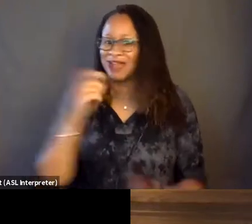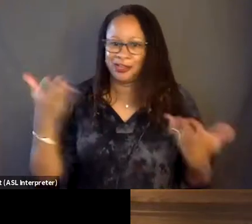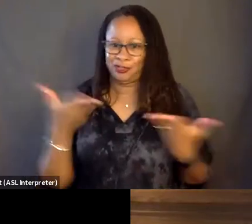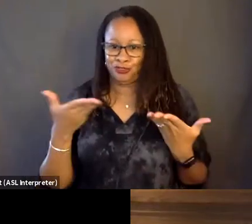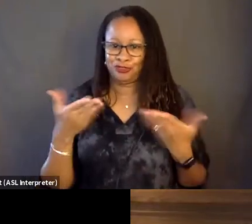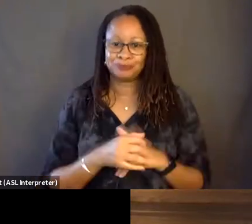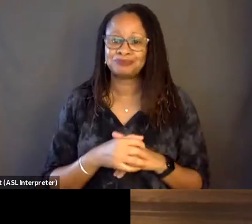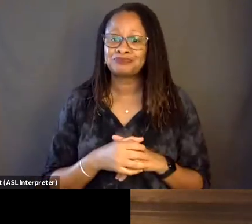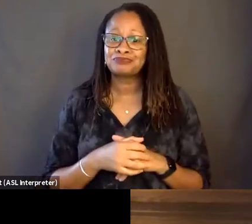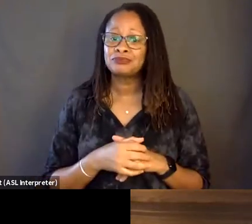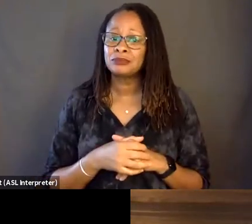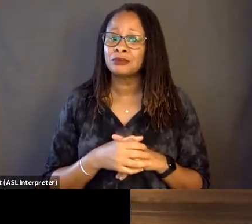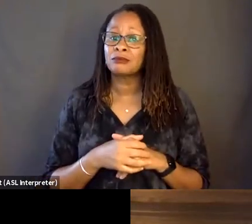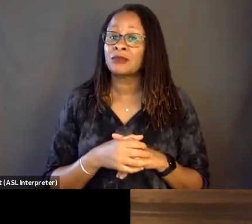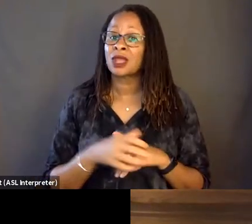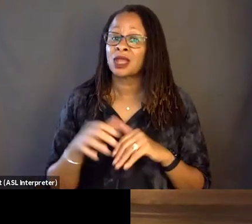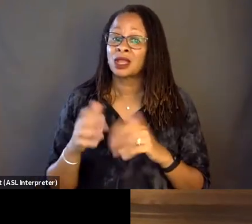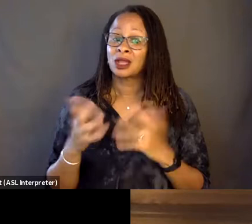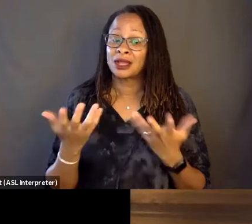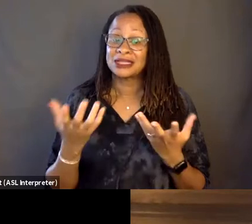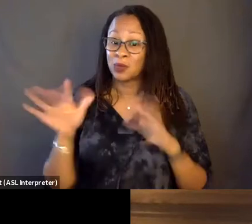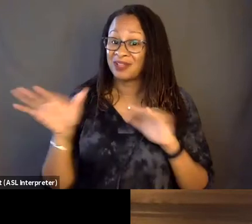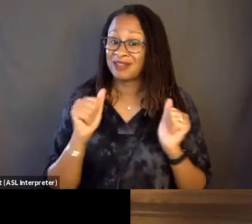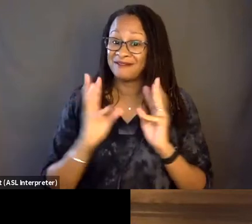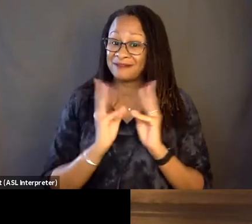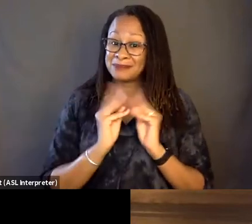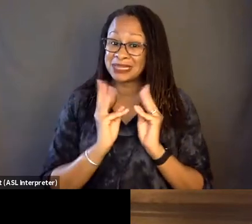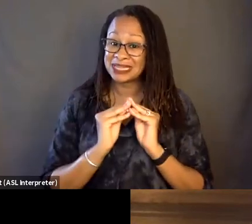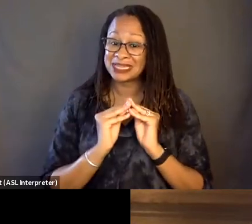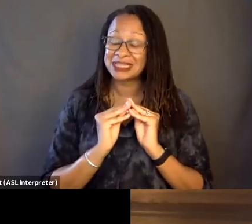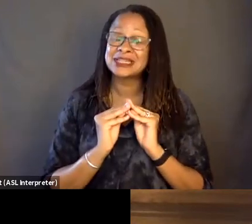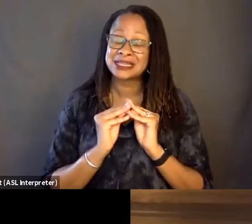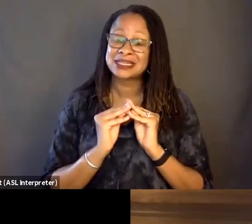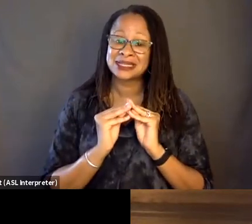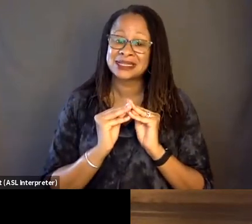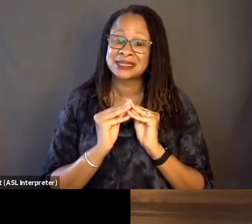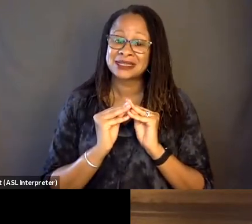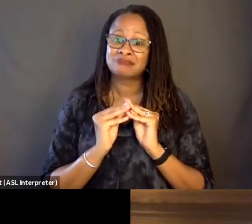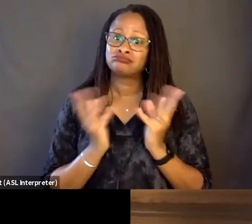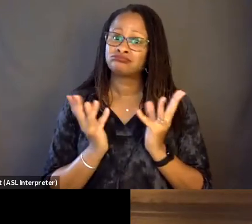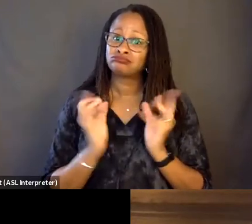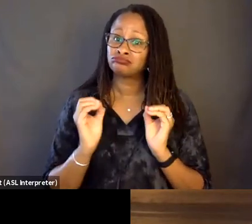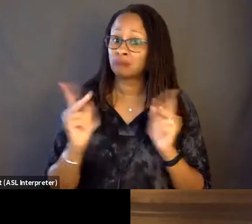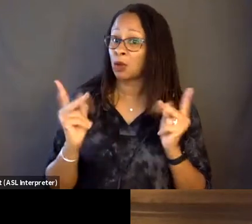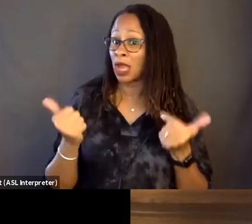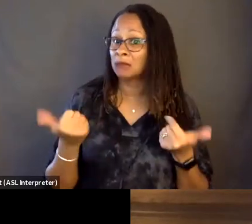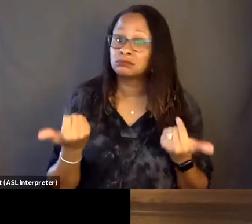So he left this meeting going, oh, OK.